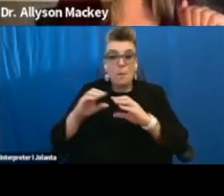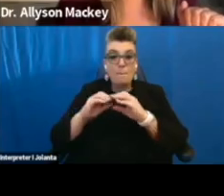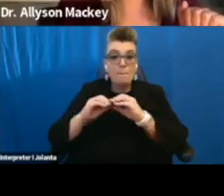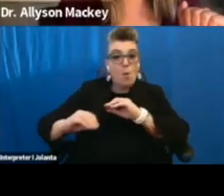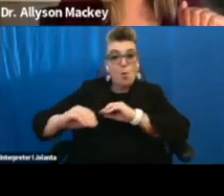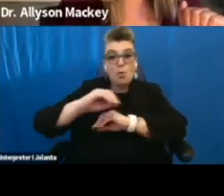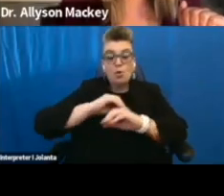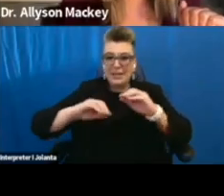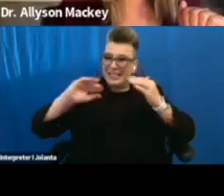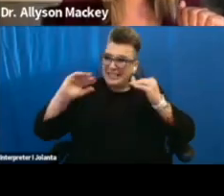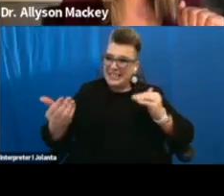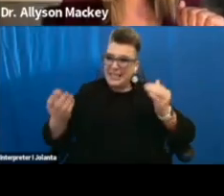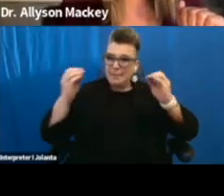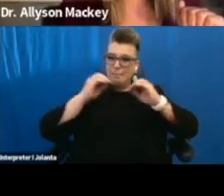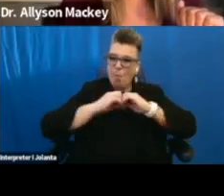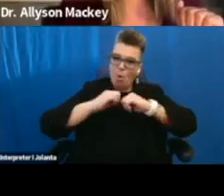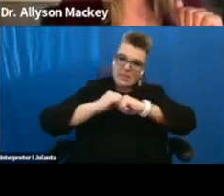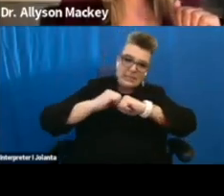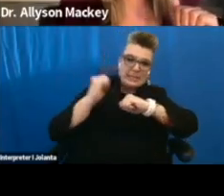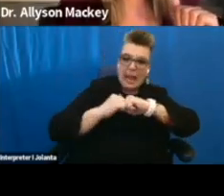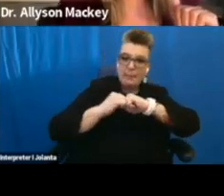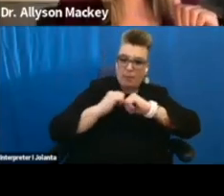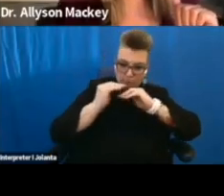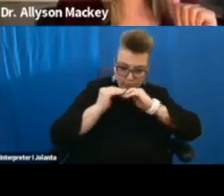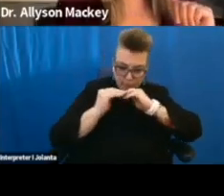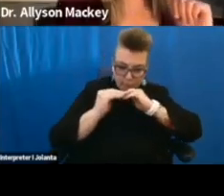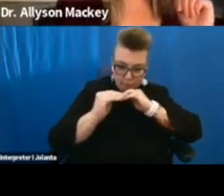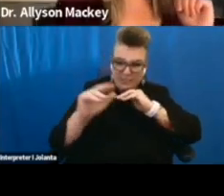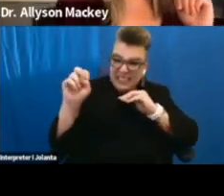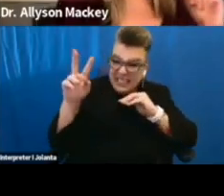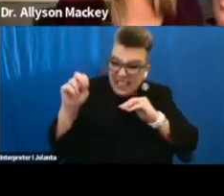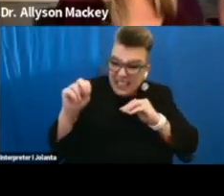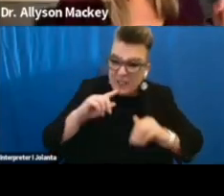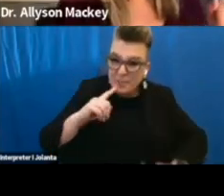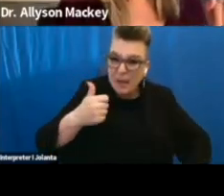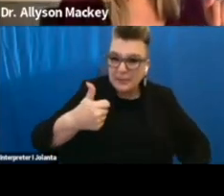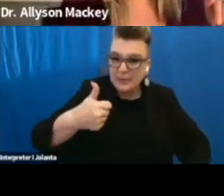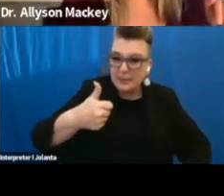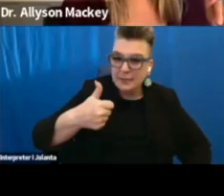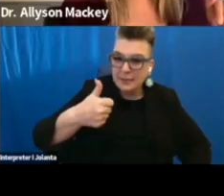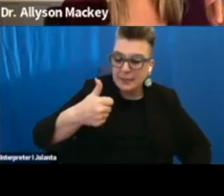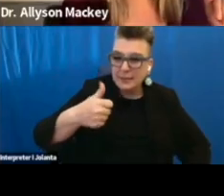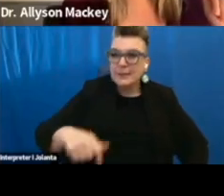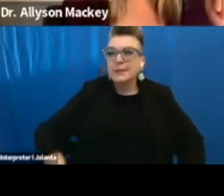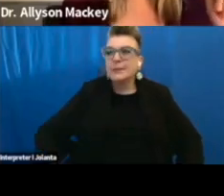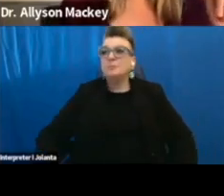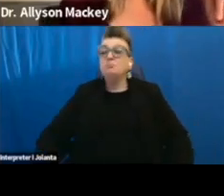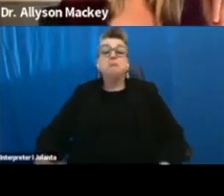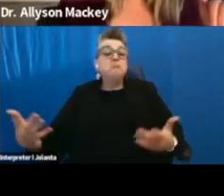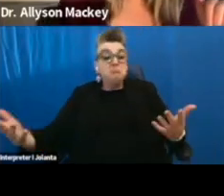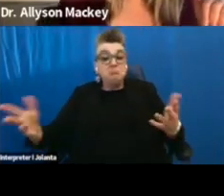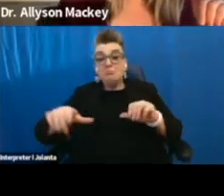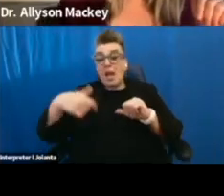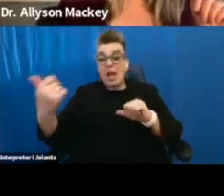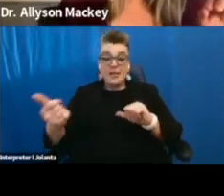10 another way to look at this is to think about